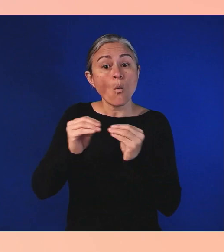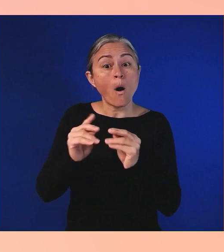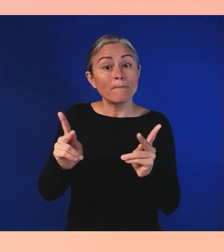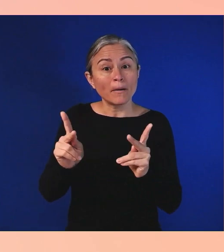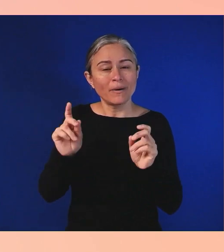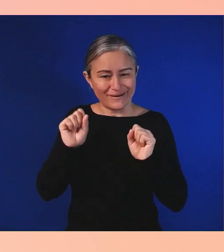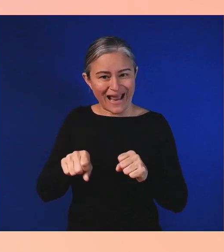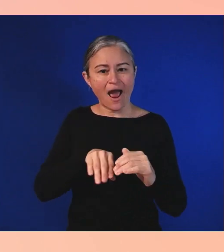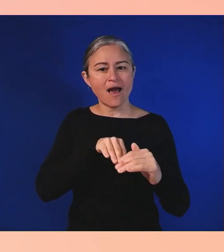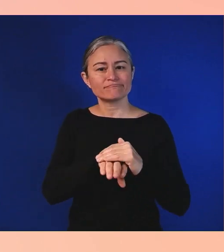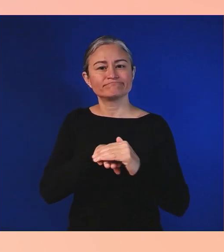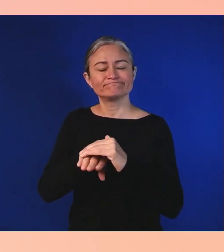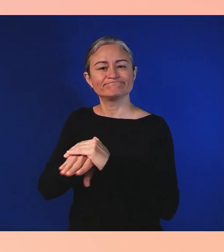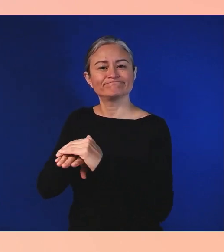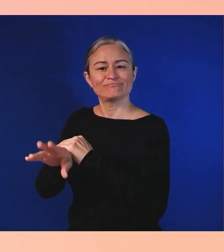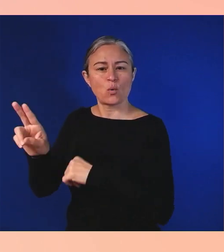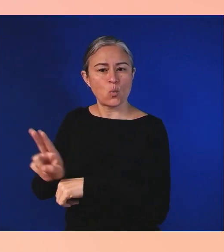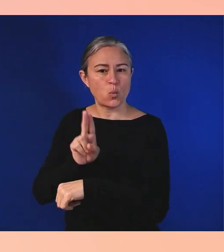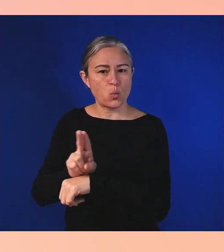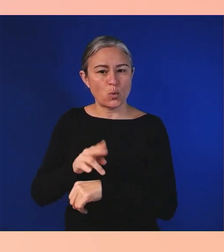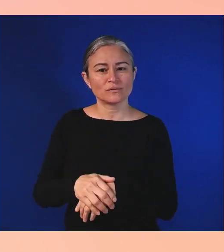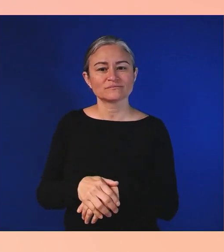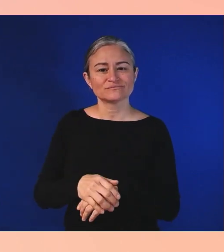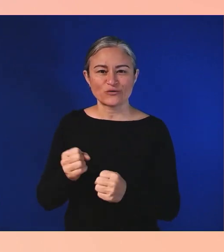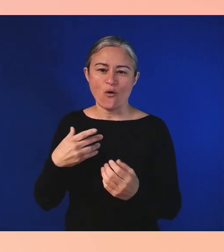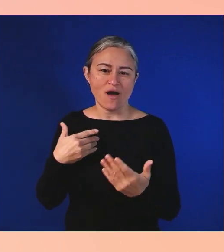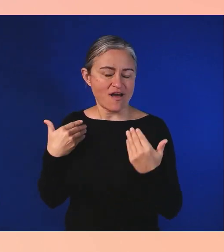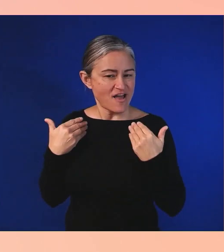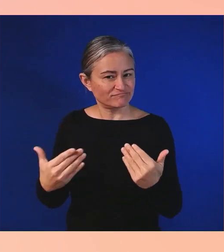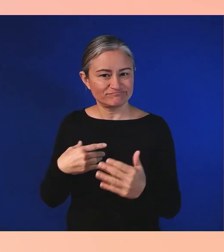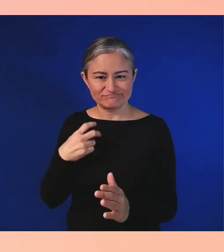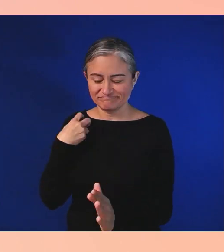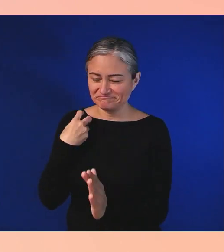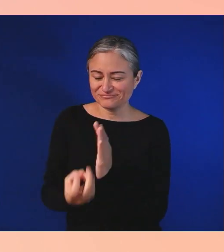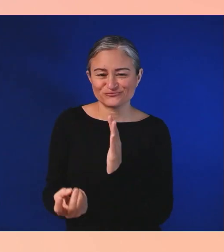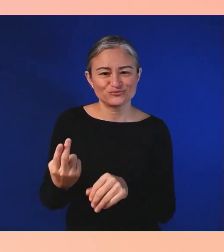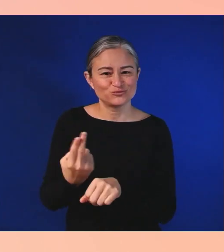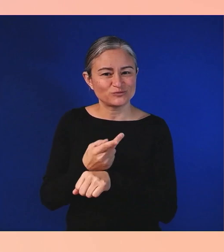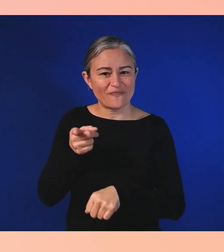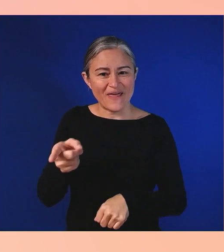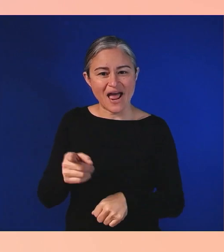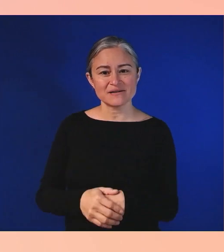Our first guest today is Roberto Perez, now Roberto is a software engineer here at Microsoft,